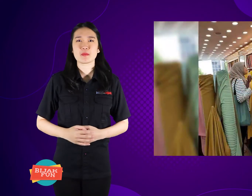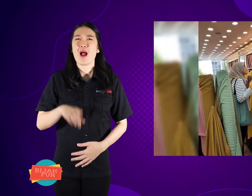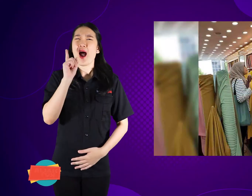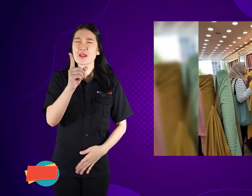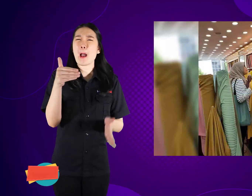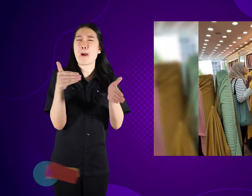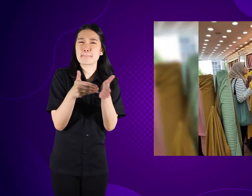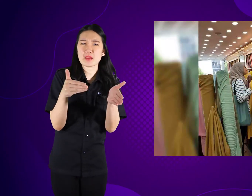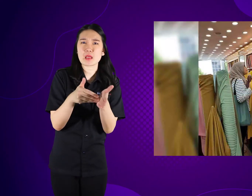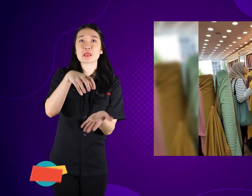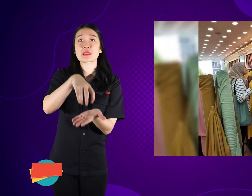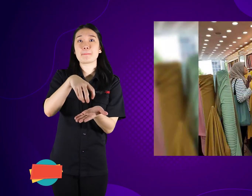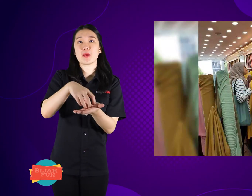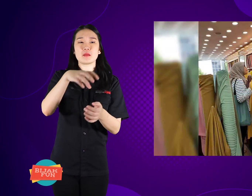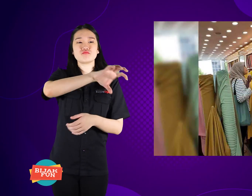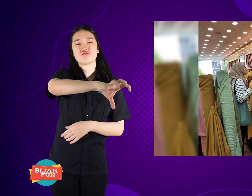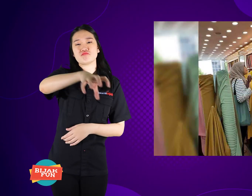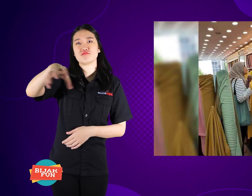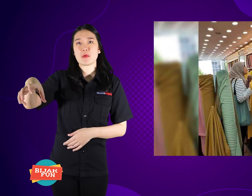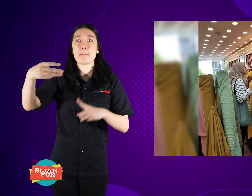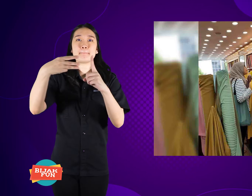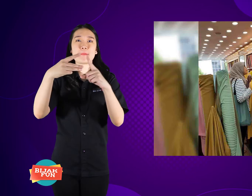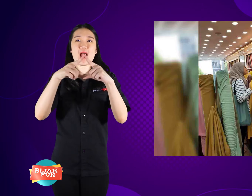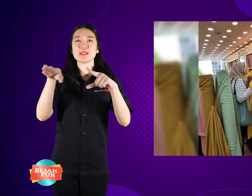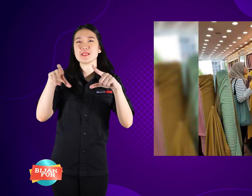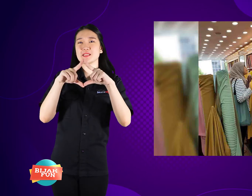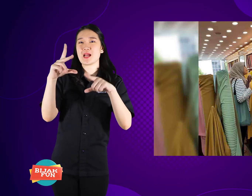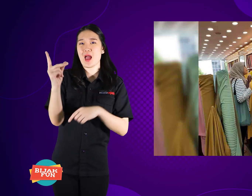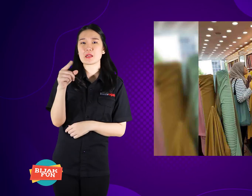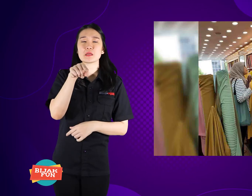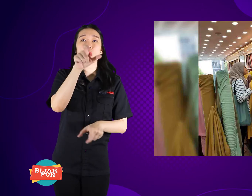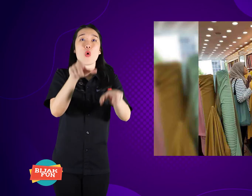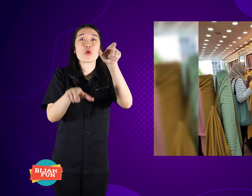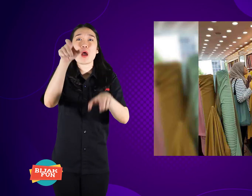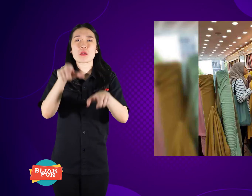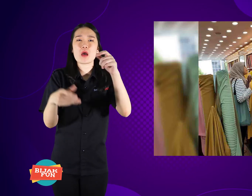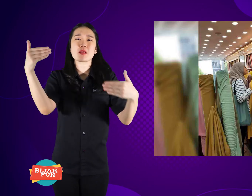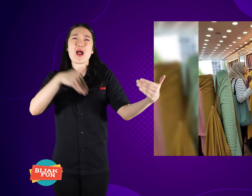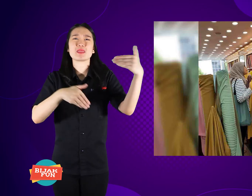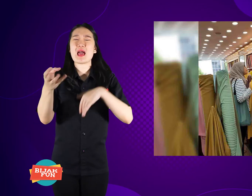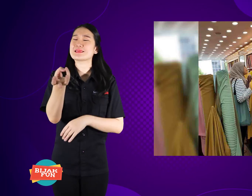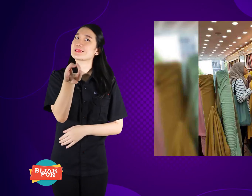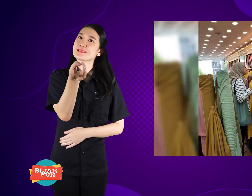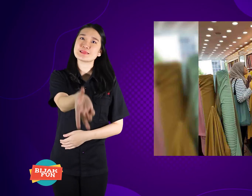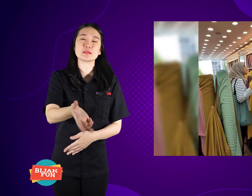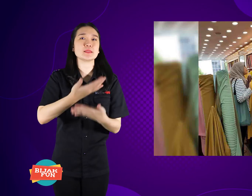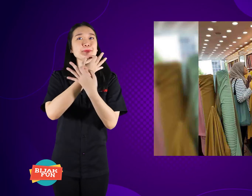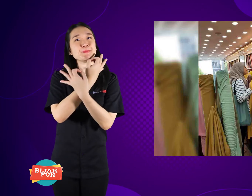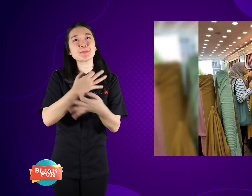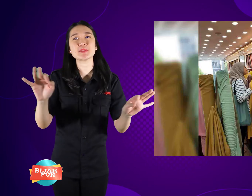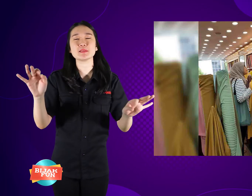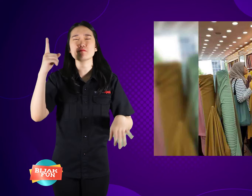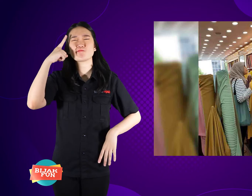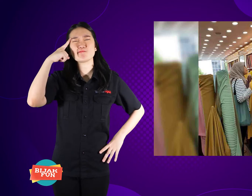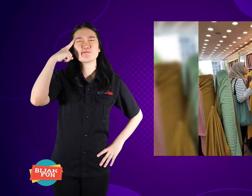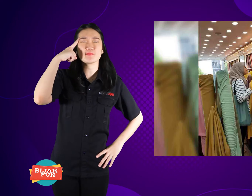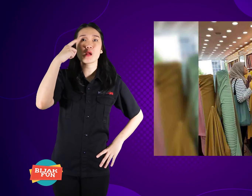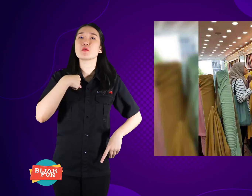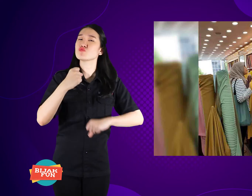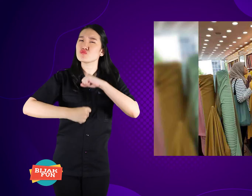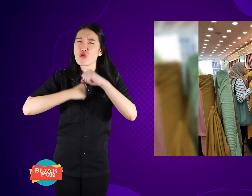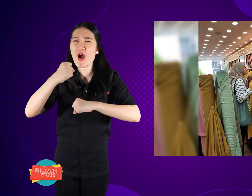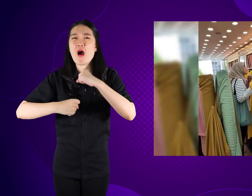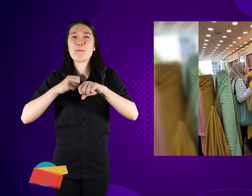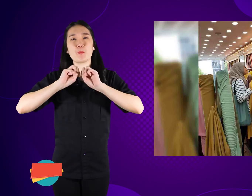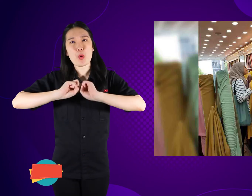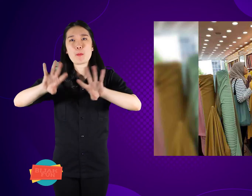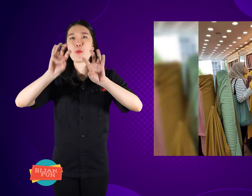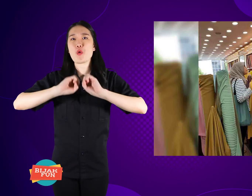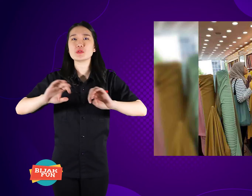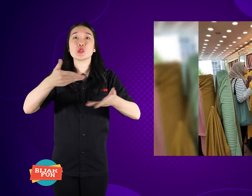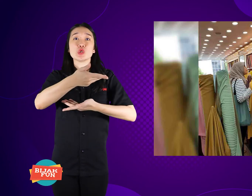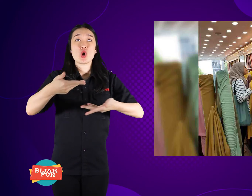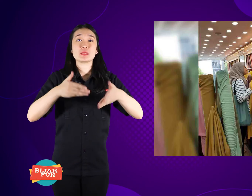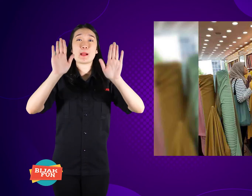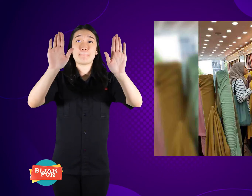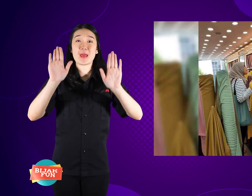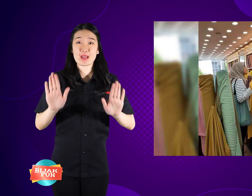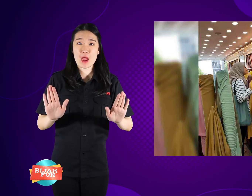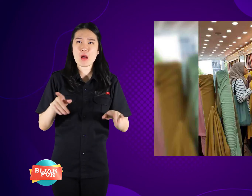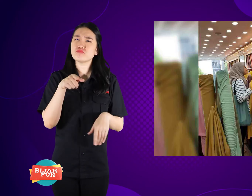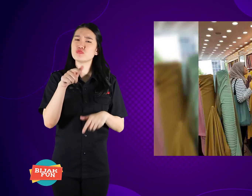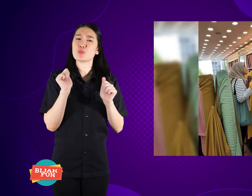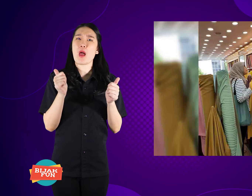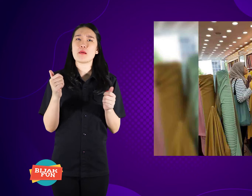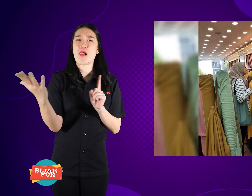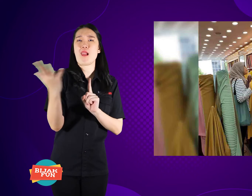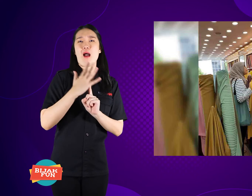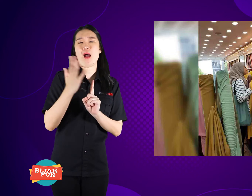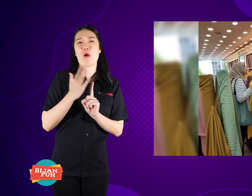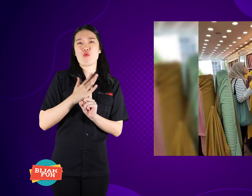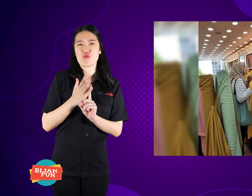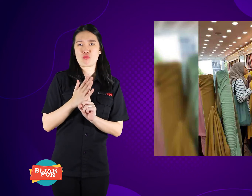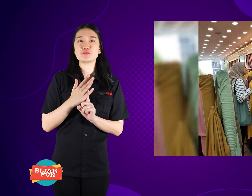Then there are barriers to the bazaar place where people come who a little, quiet but Via always promotes on social media to sell.